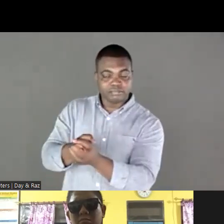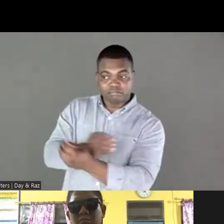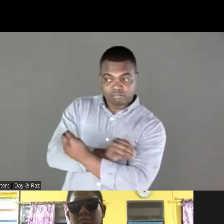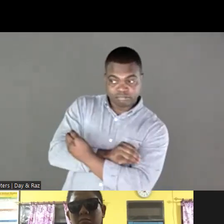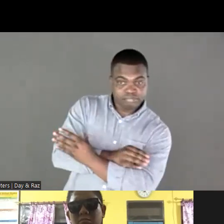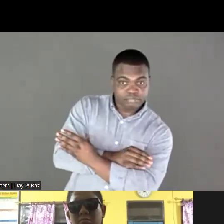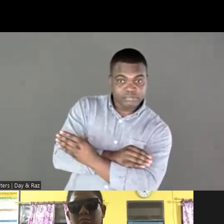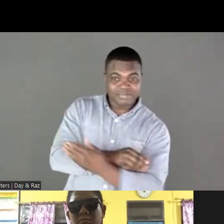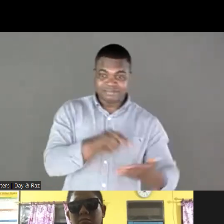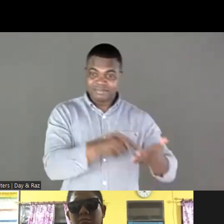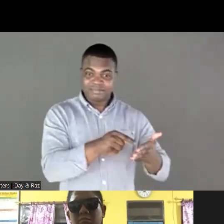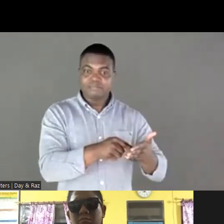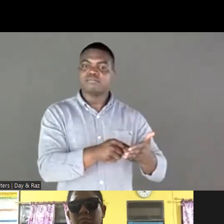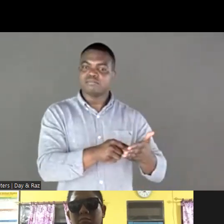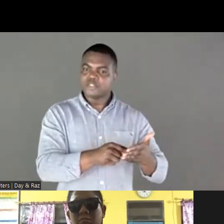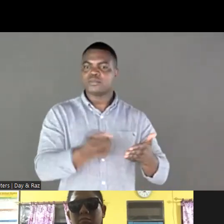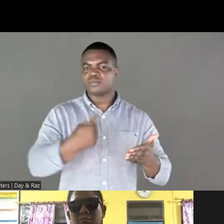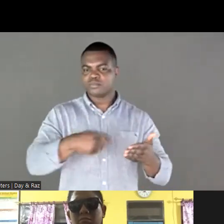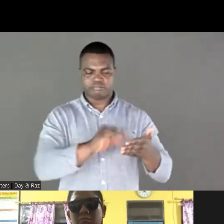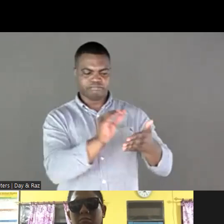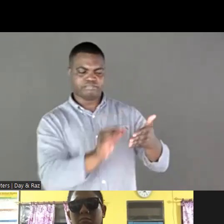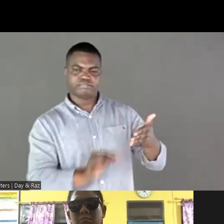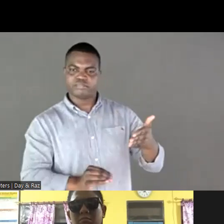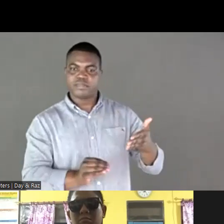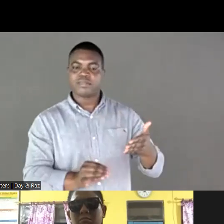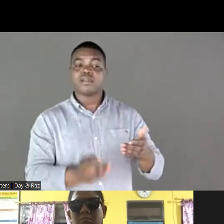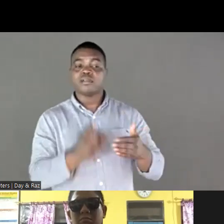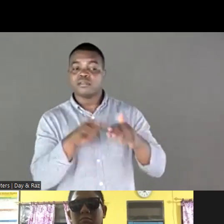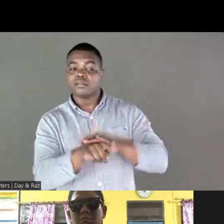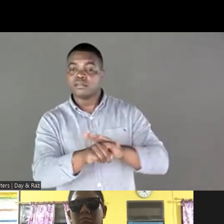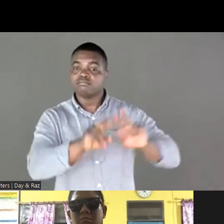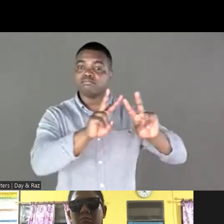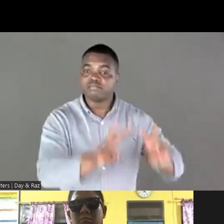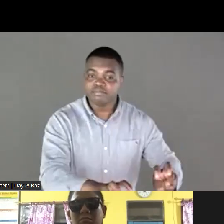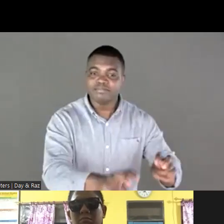at three countries in particular, to look at how donors worked in those countries. What were the